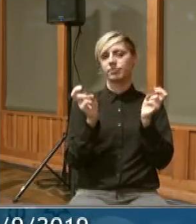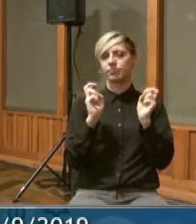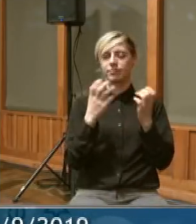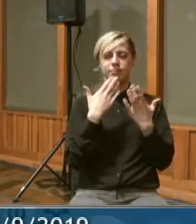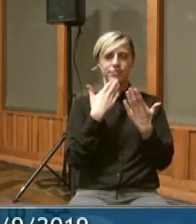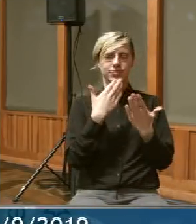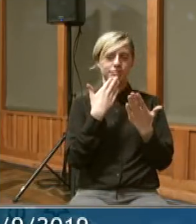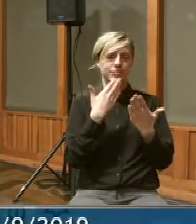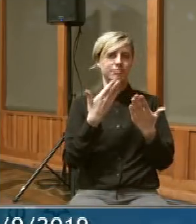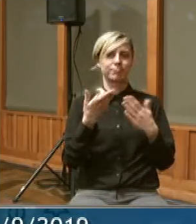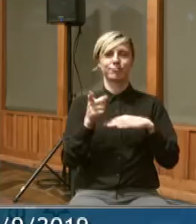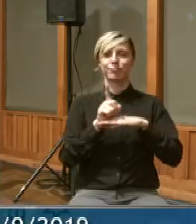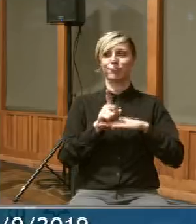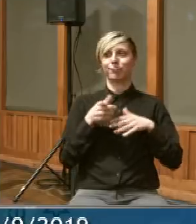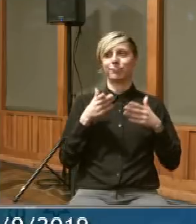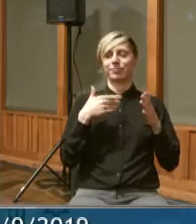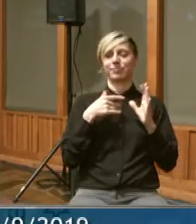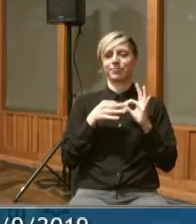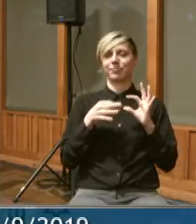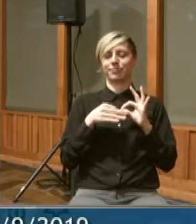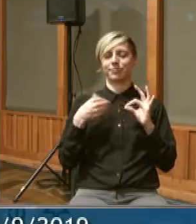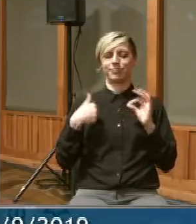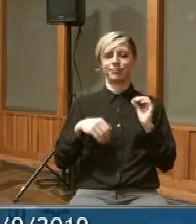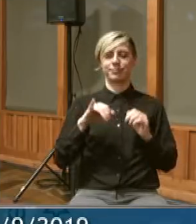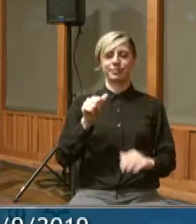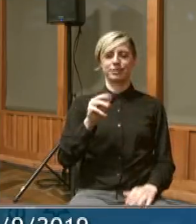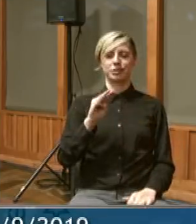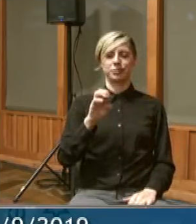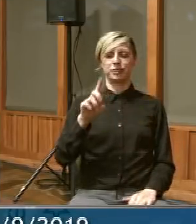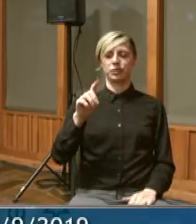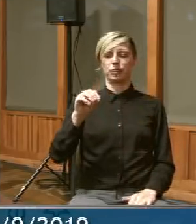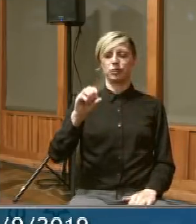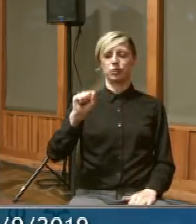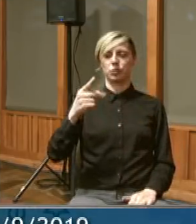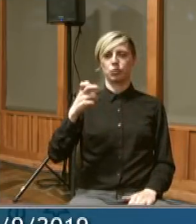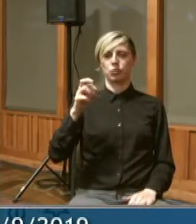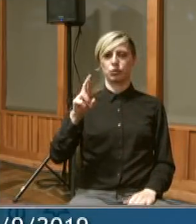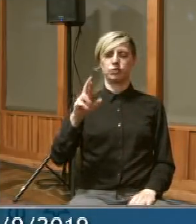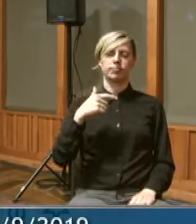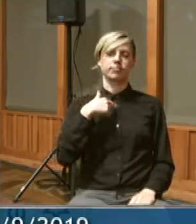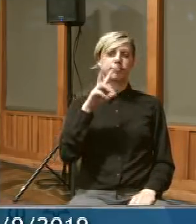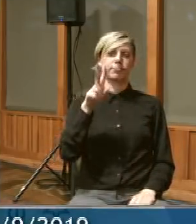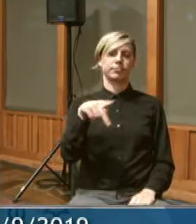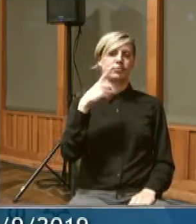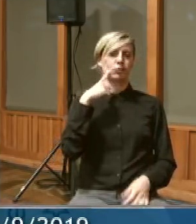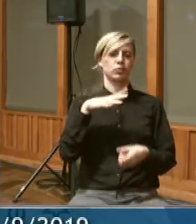IT'S GOOD TO SEE YOU AGAIN. THANK YOU. >> THANK YOU FOR THIS OPPORTUNITY. I'M JAMEY DYANA KOELSCHER, VICE